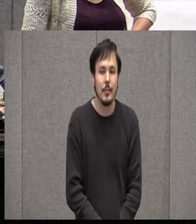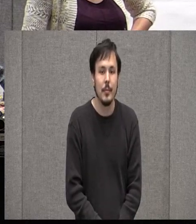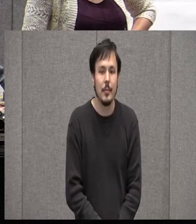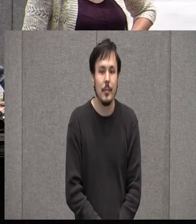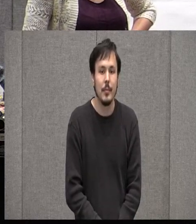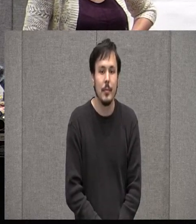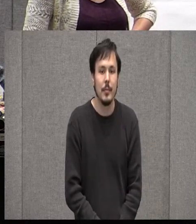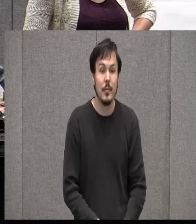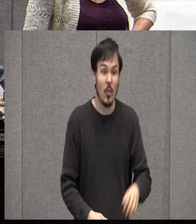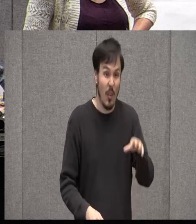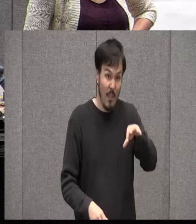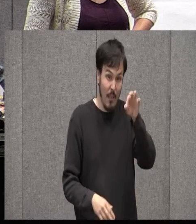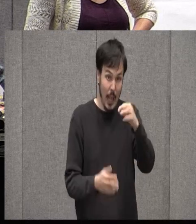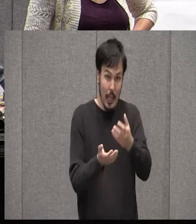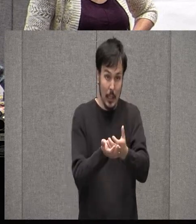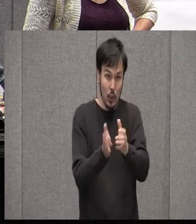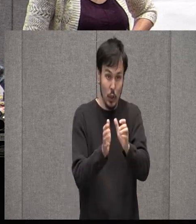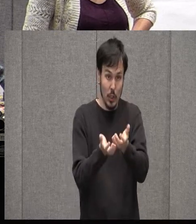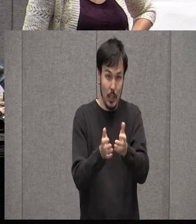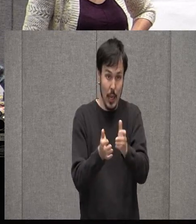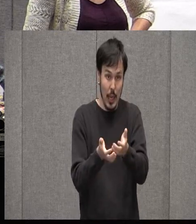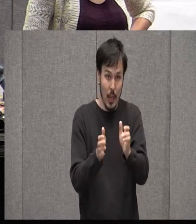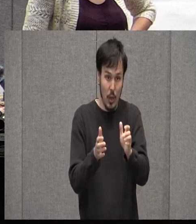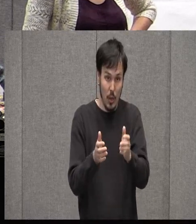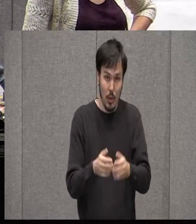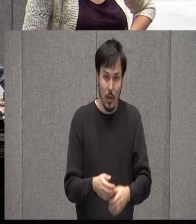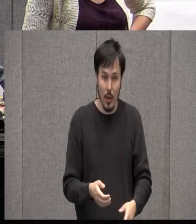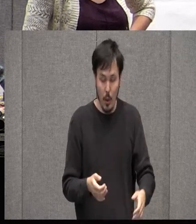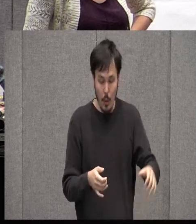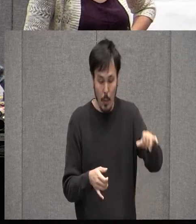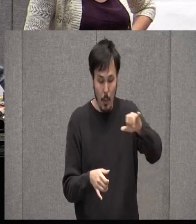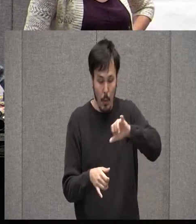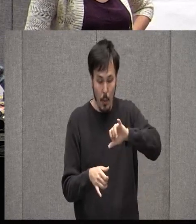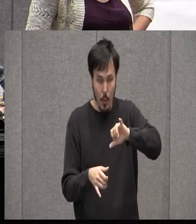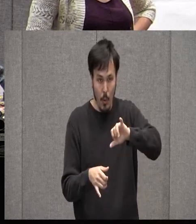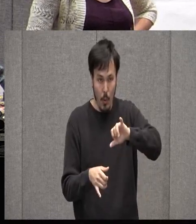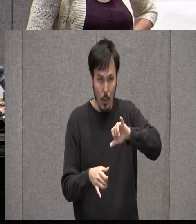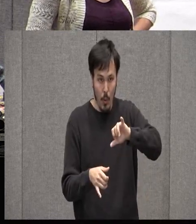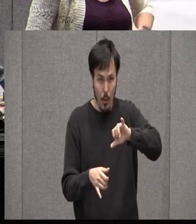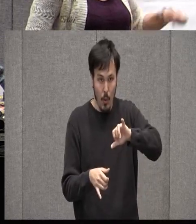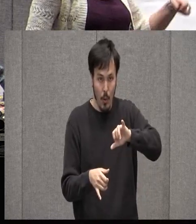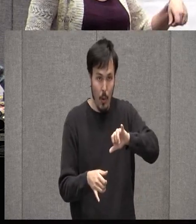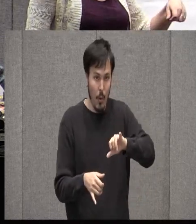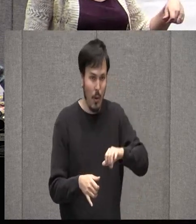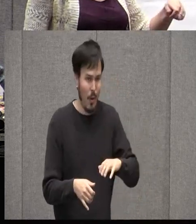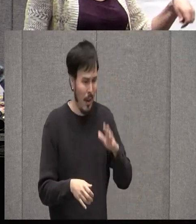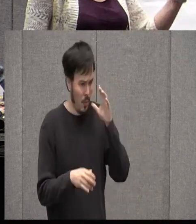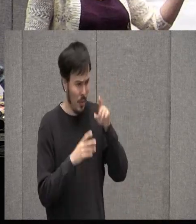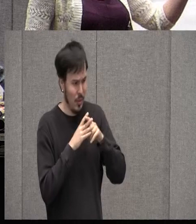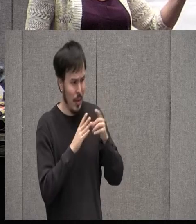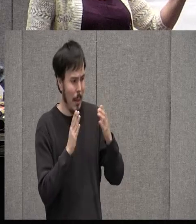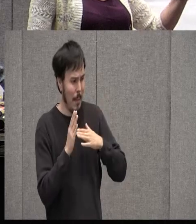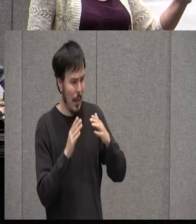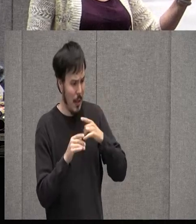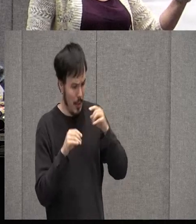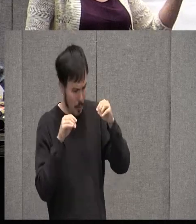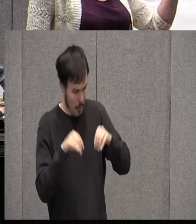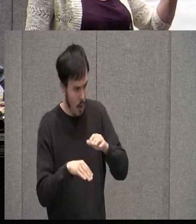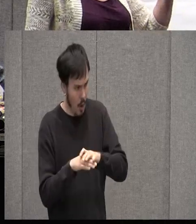And then you find a container, pour it in. So does it start as paint and then when you put it on the ground, it turns to chalk?